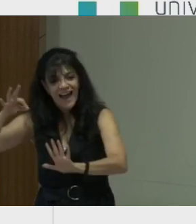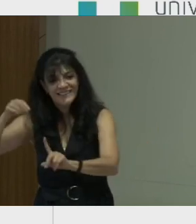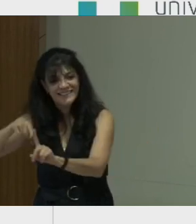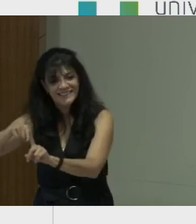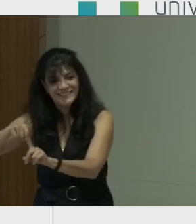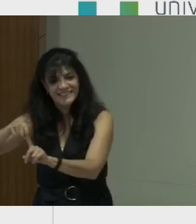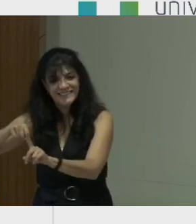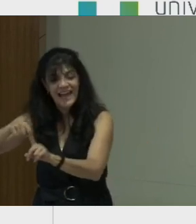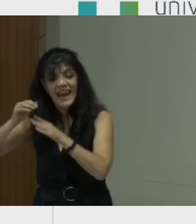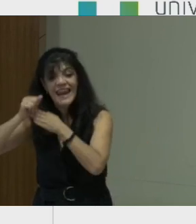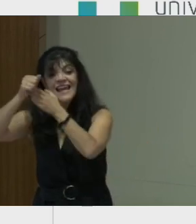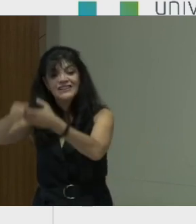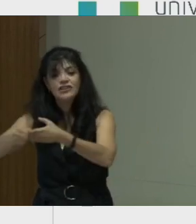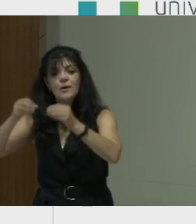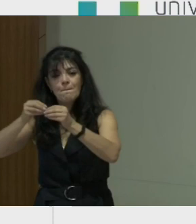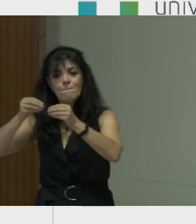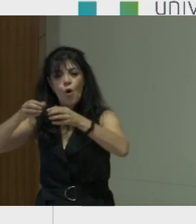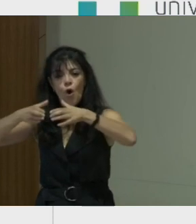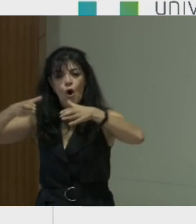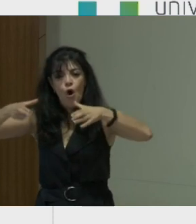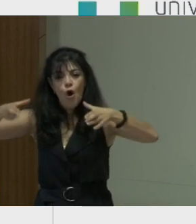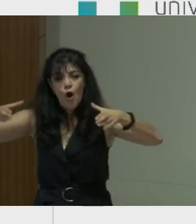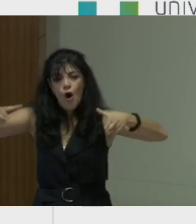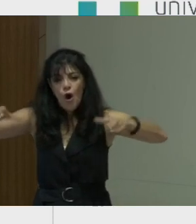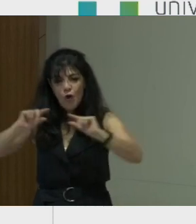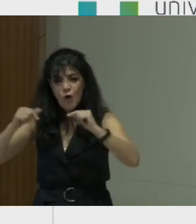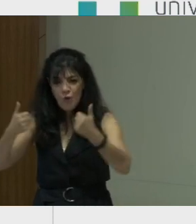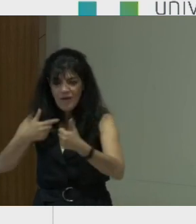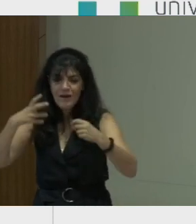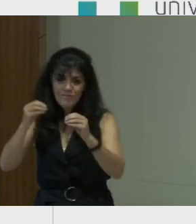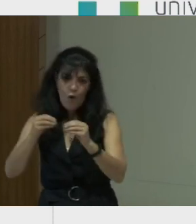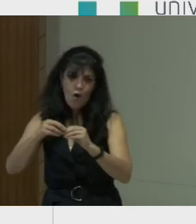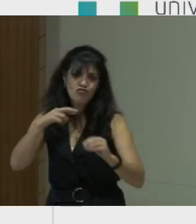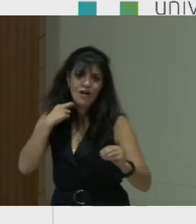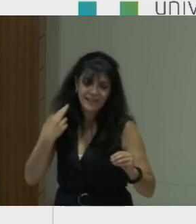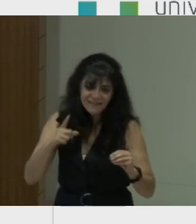different kinds of risk of maltreatment or abuse.